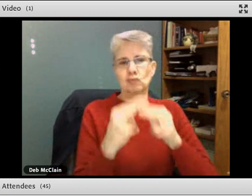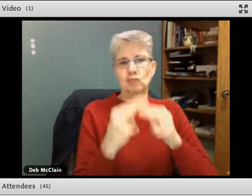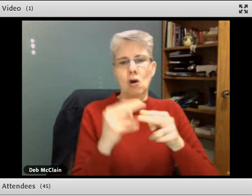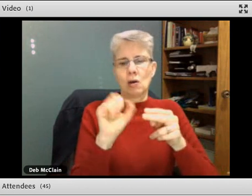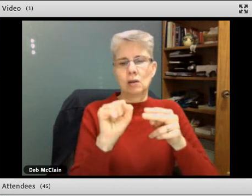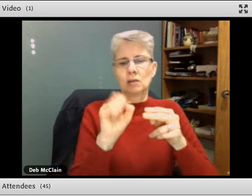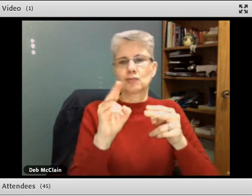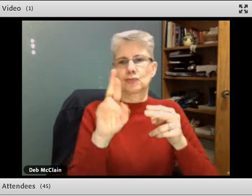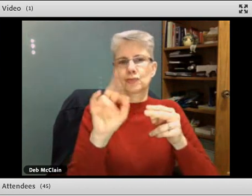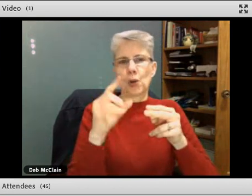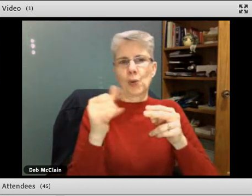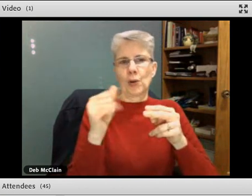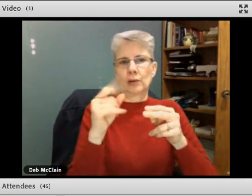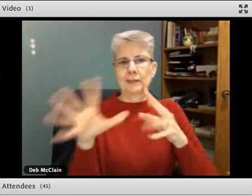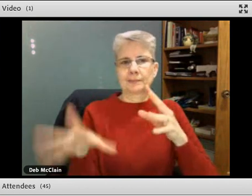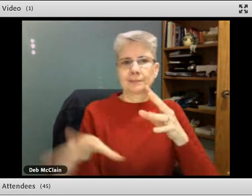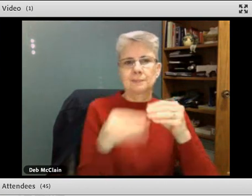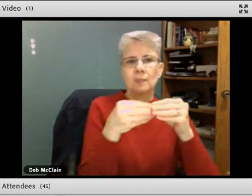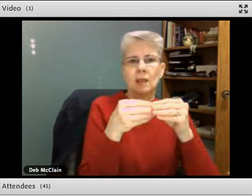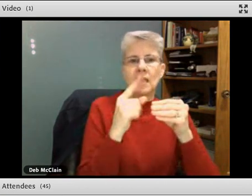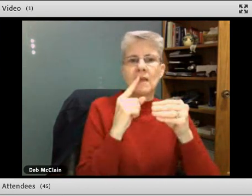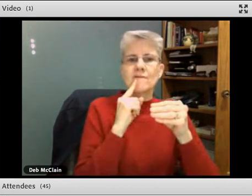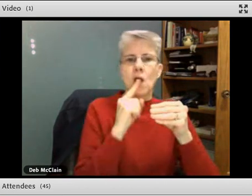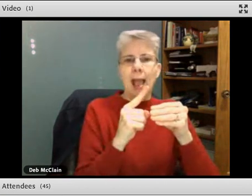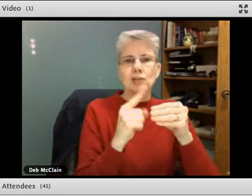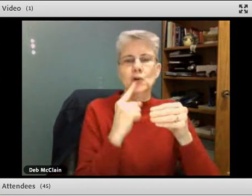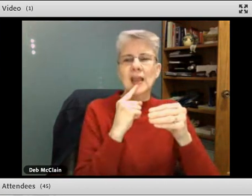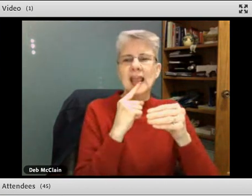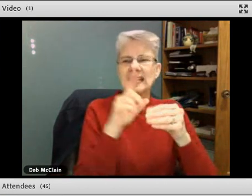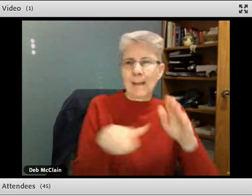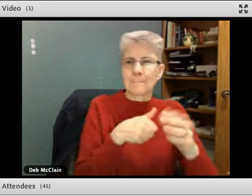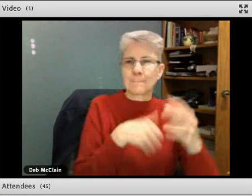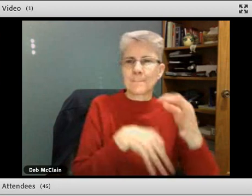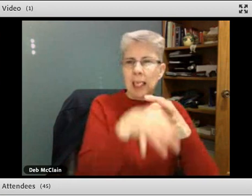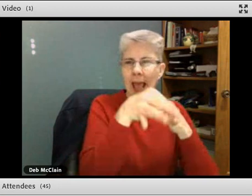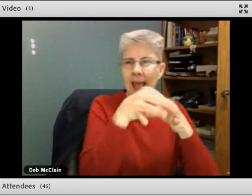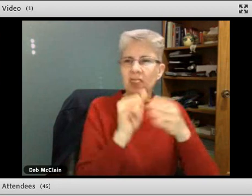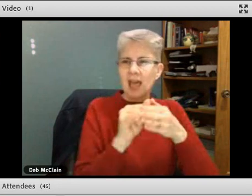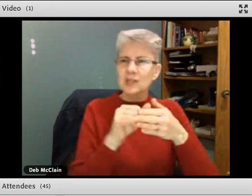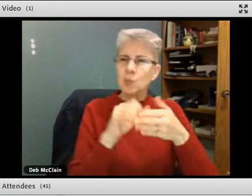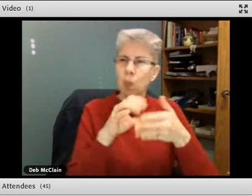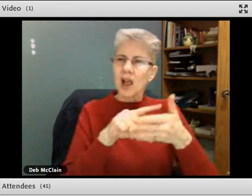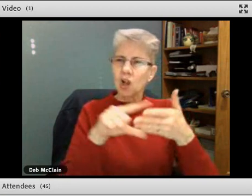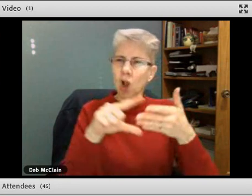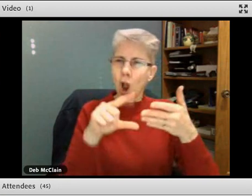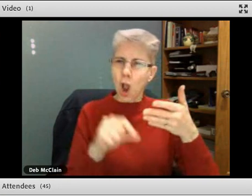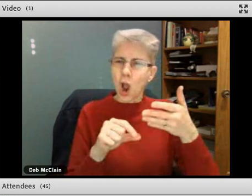It stands in place, and this is what a catalog card did as well.